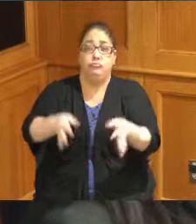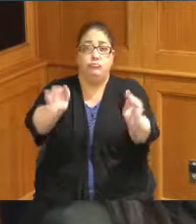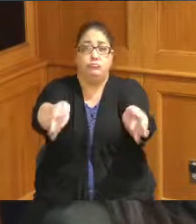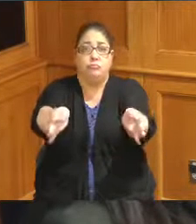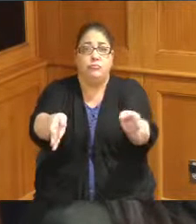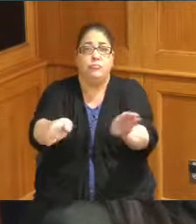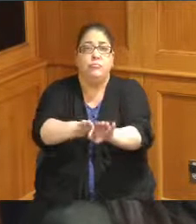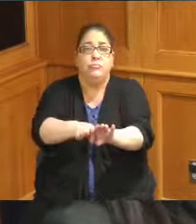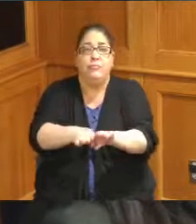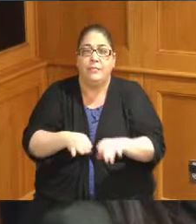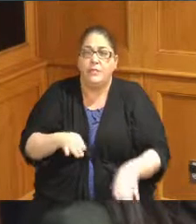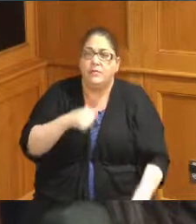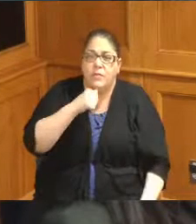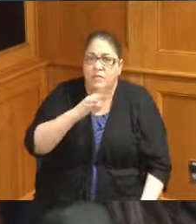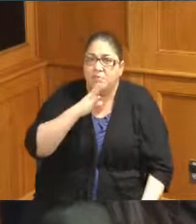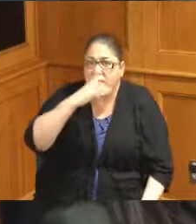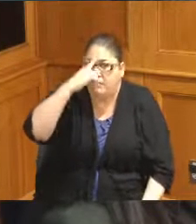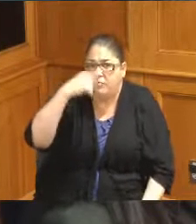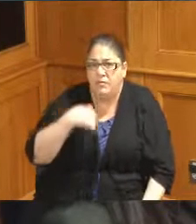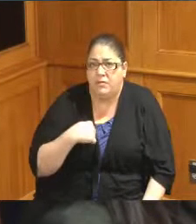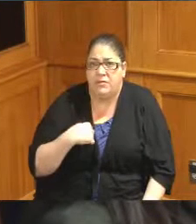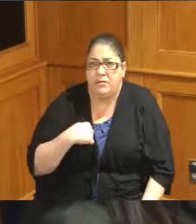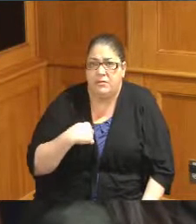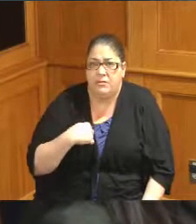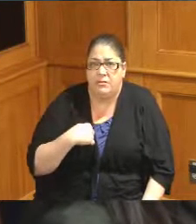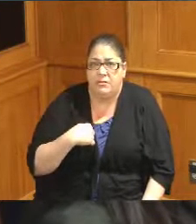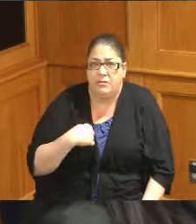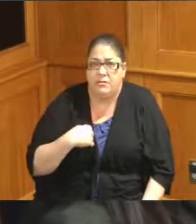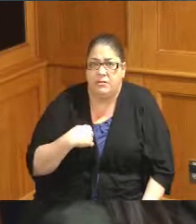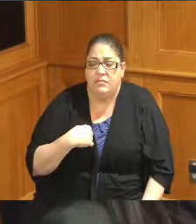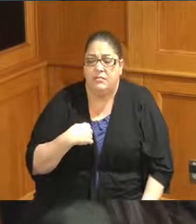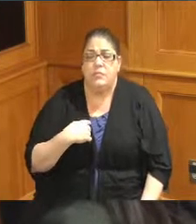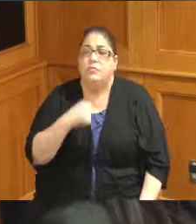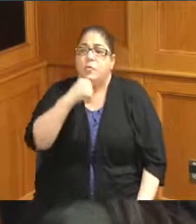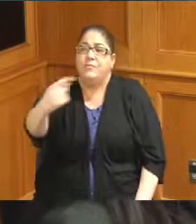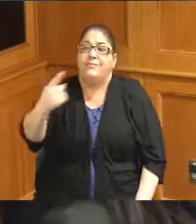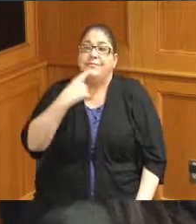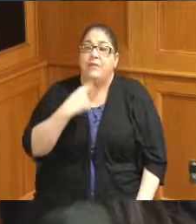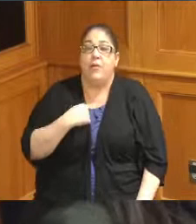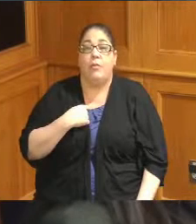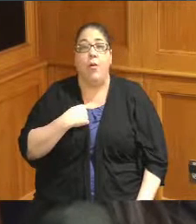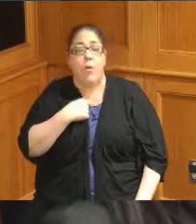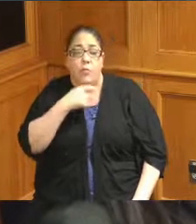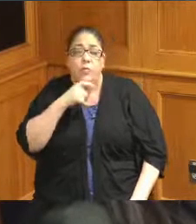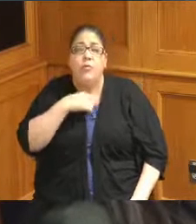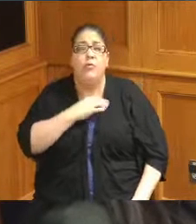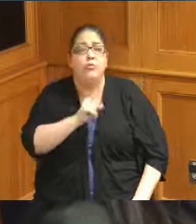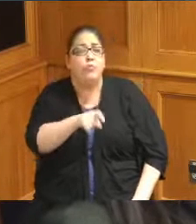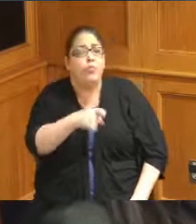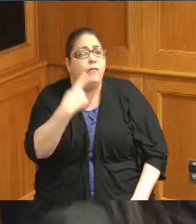do not speak for me and tell me we don't need to be asking questions about how we gonna Finance it